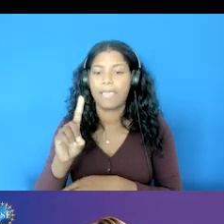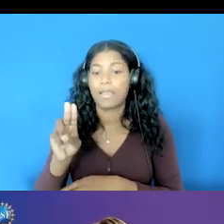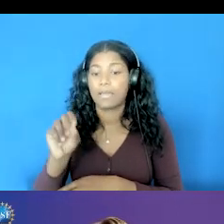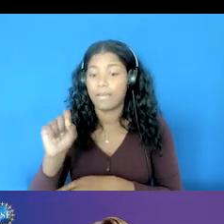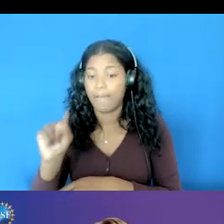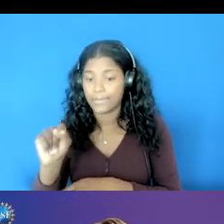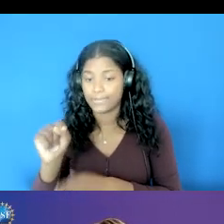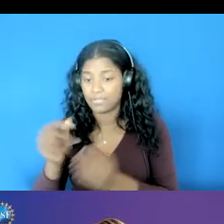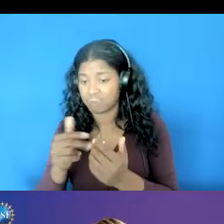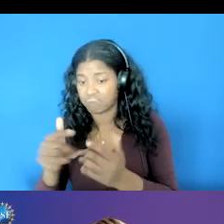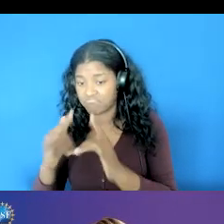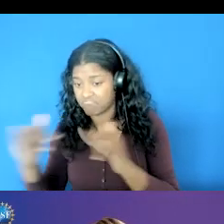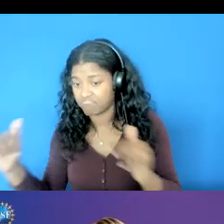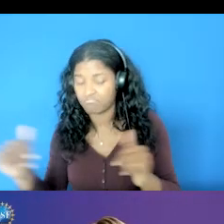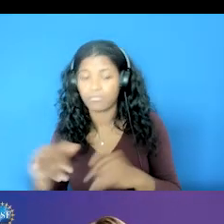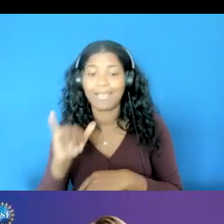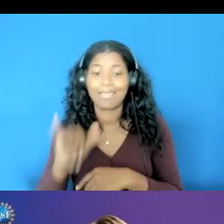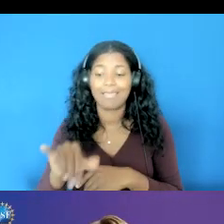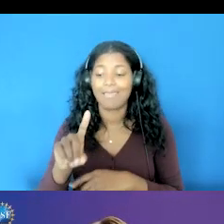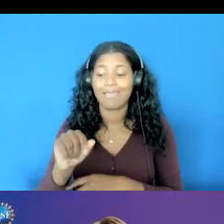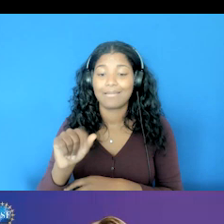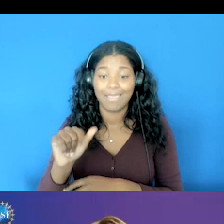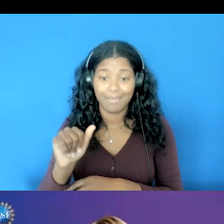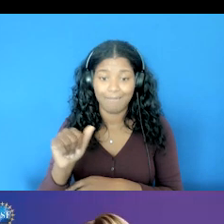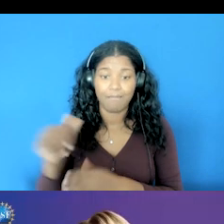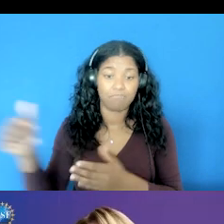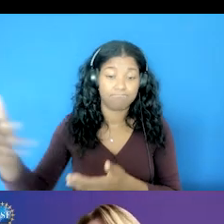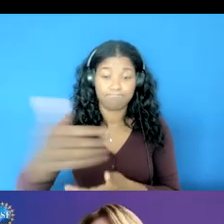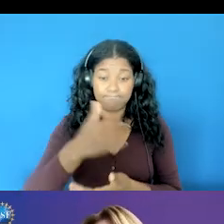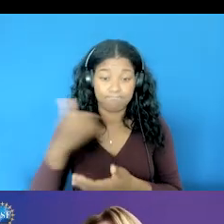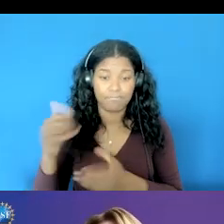These freely available data products from NEON support research questions